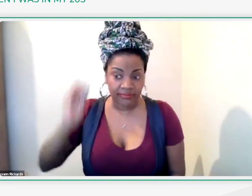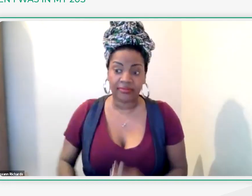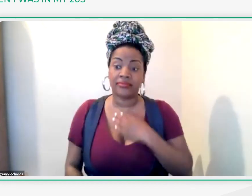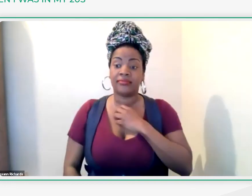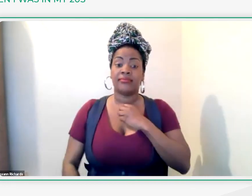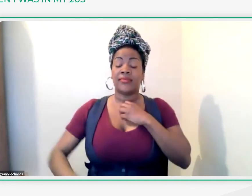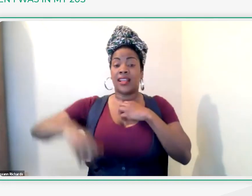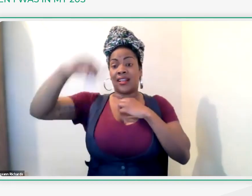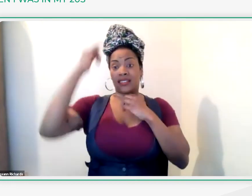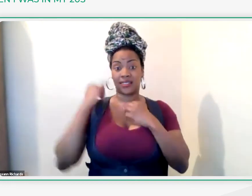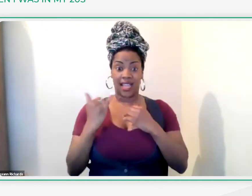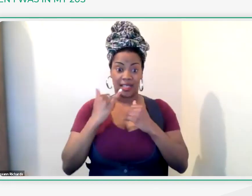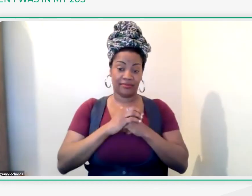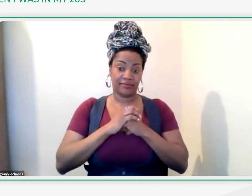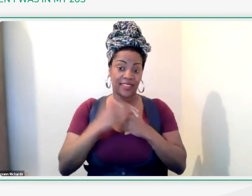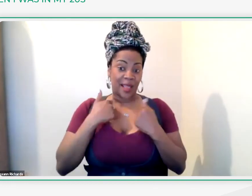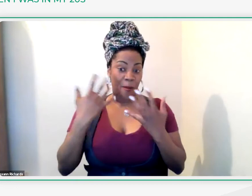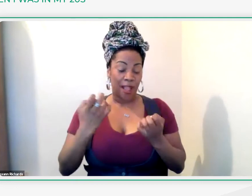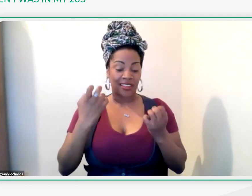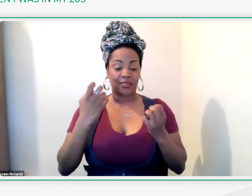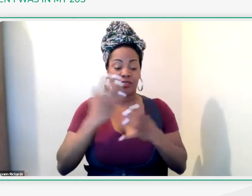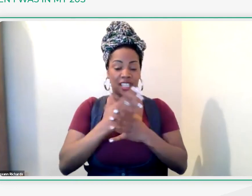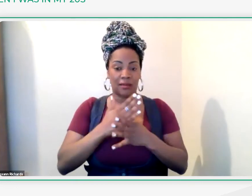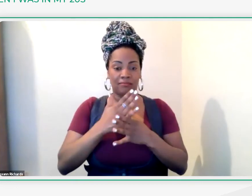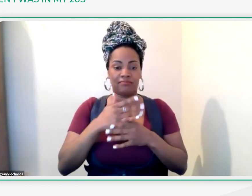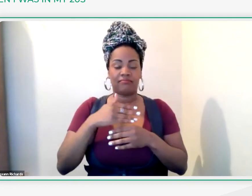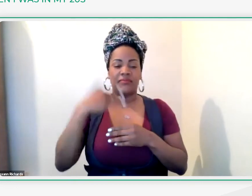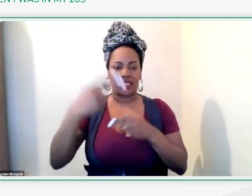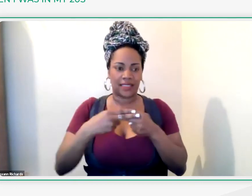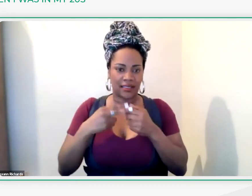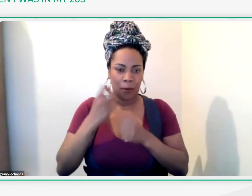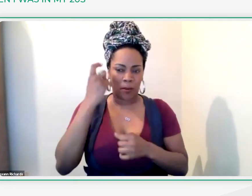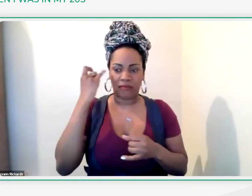So this may be something you want to hold on to.